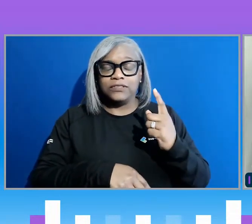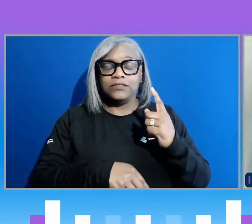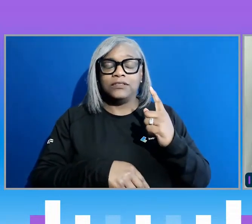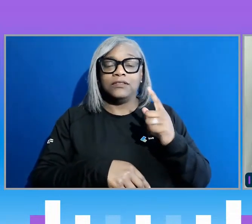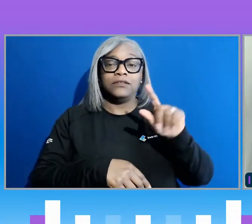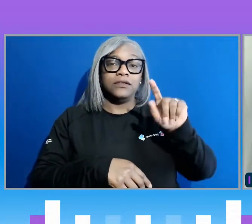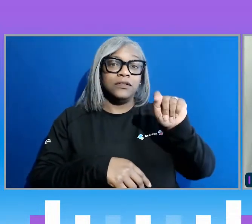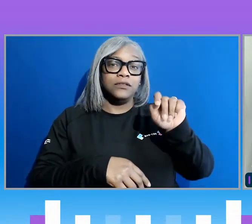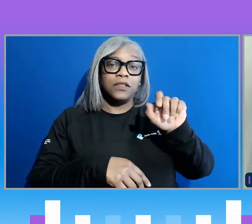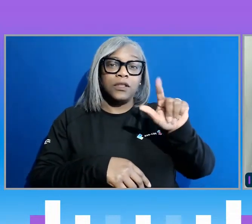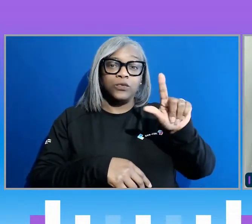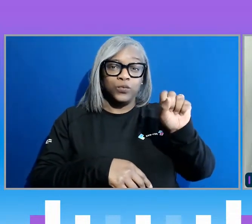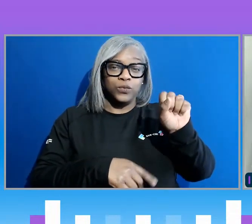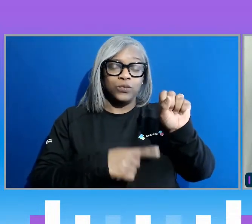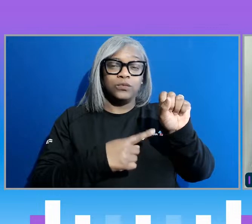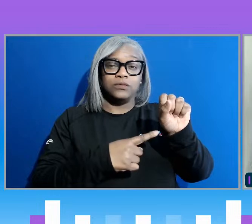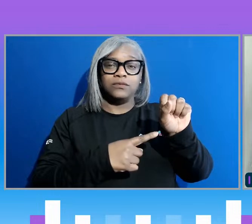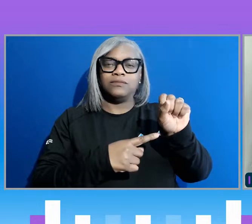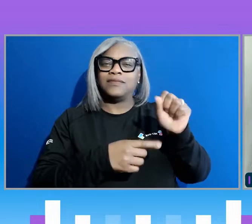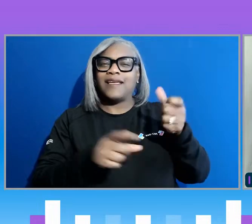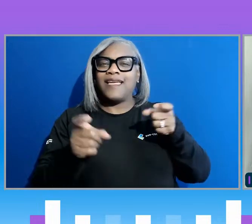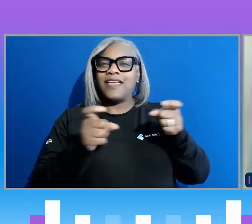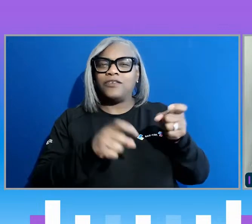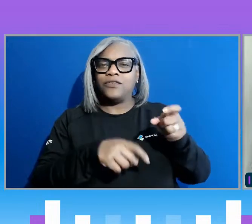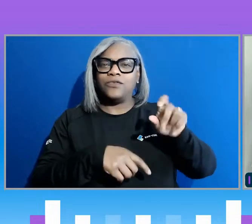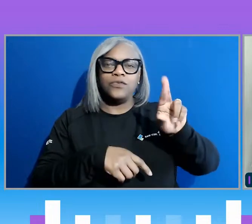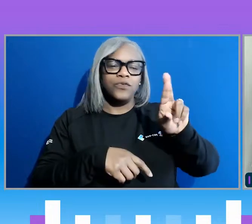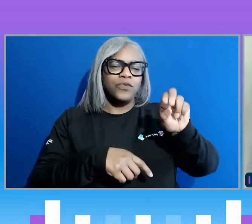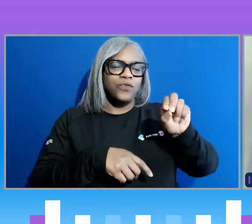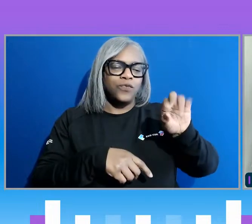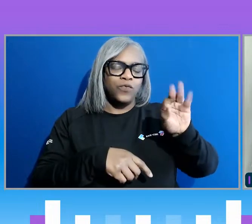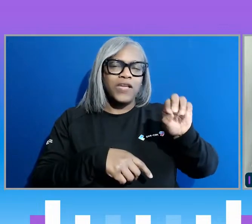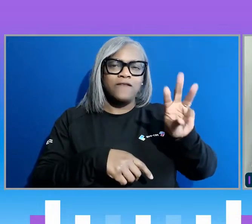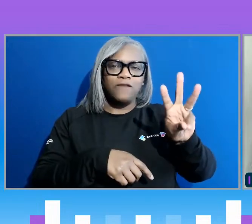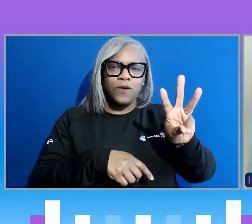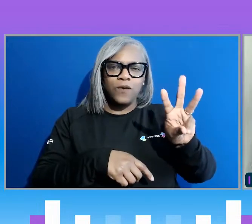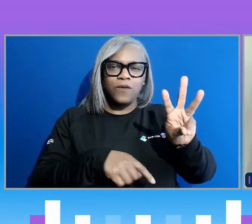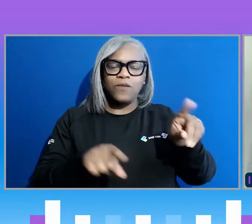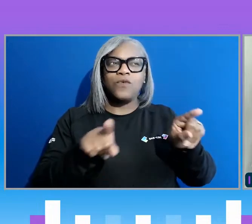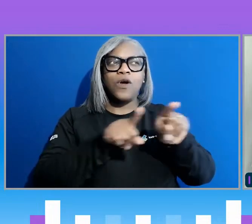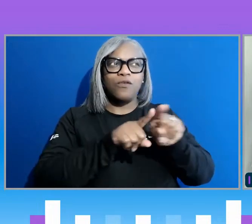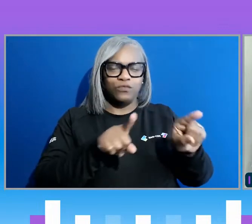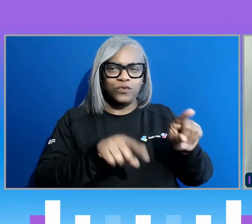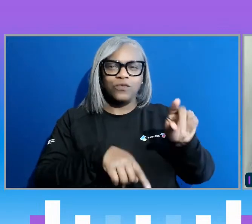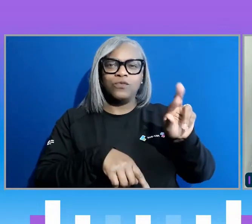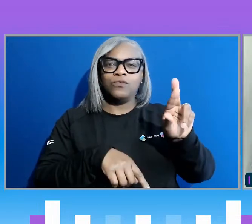Does the tool handle reflow and resizing requirements? I think